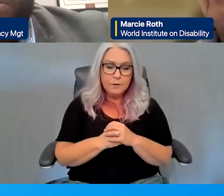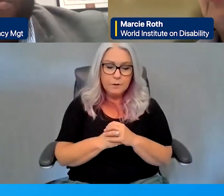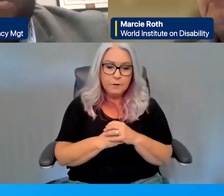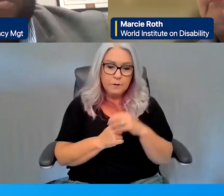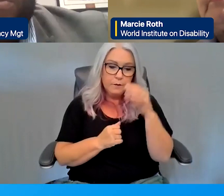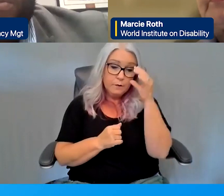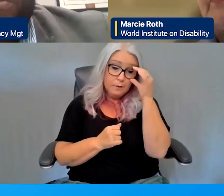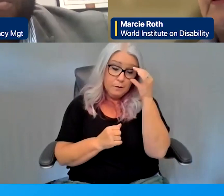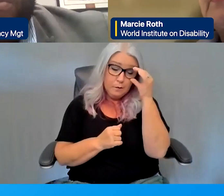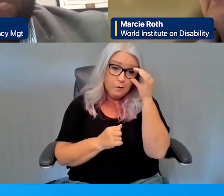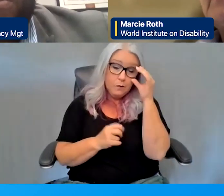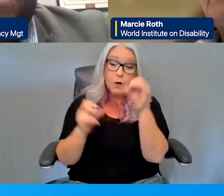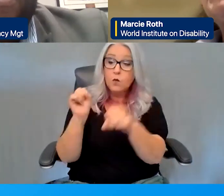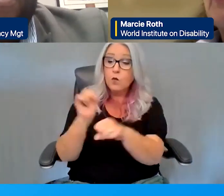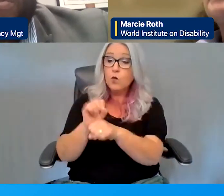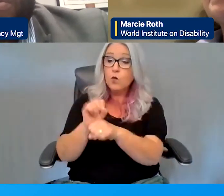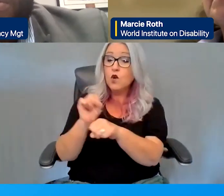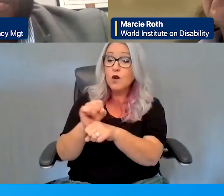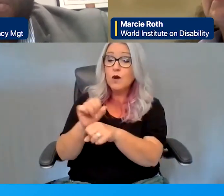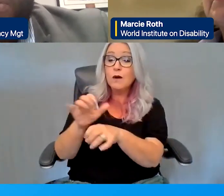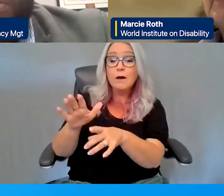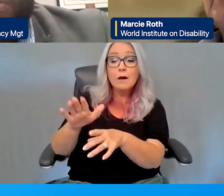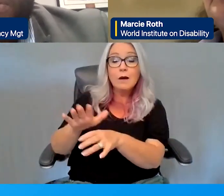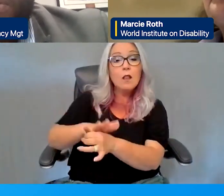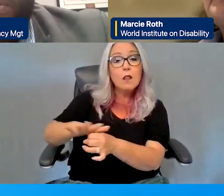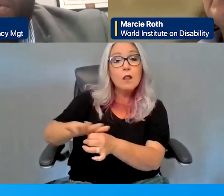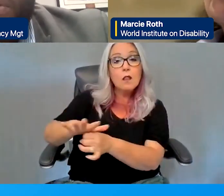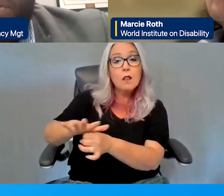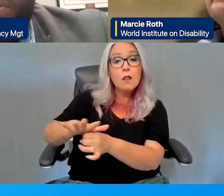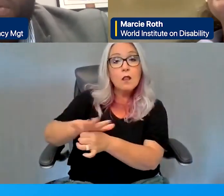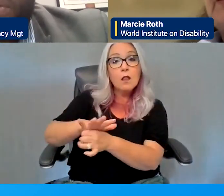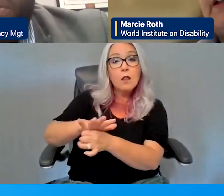the local level is not